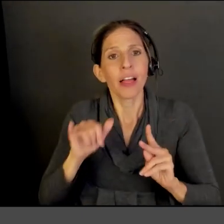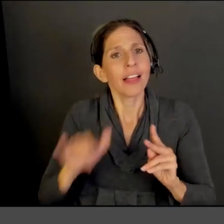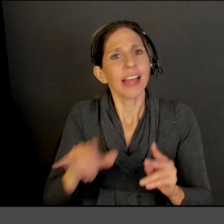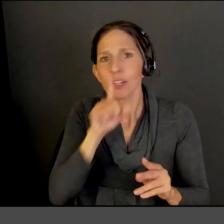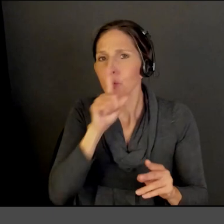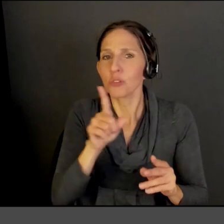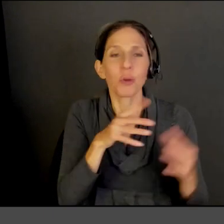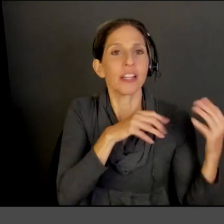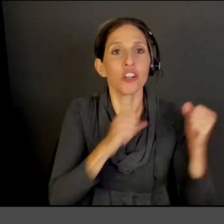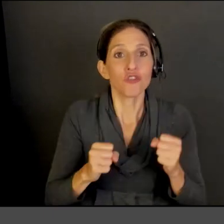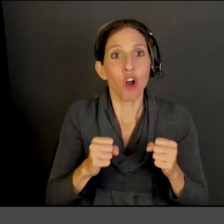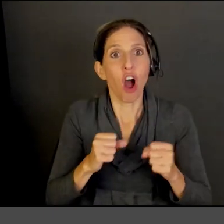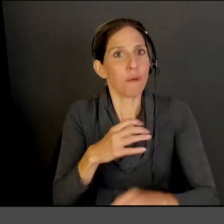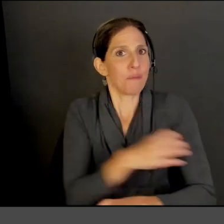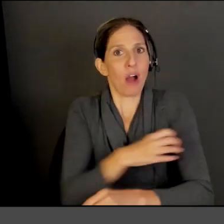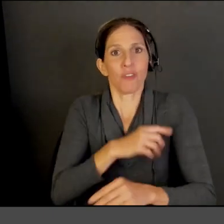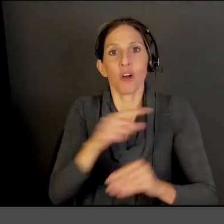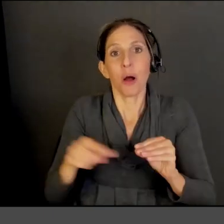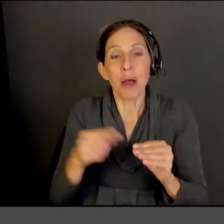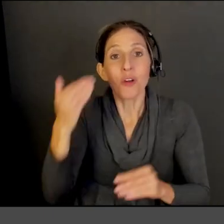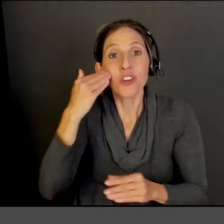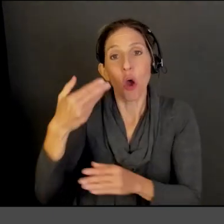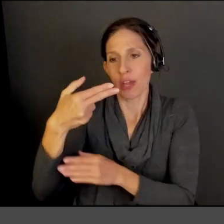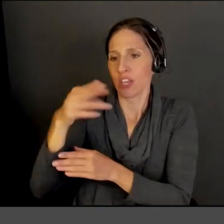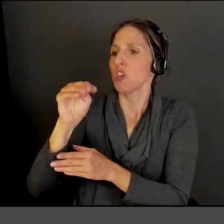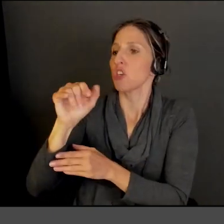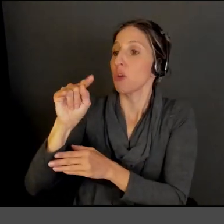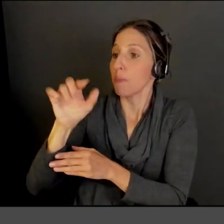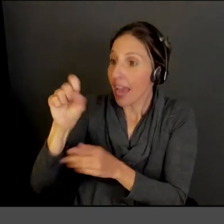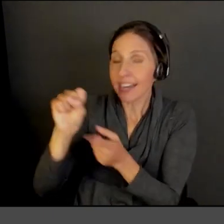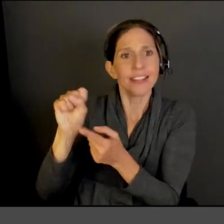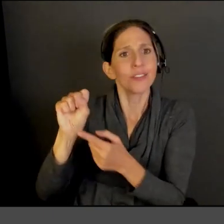SO IT IS SEEING THE WAY MUSIC INSPIRED FOLK.